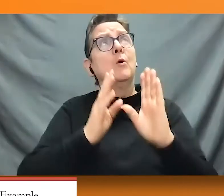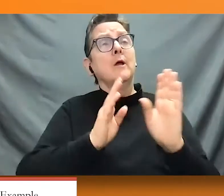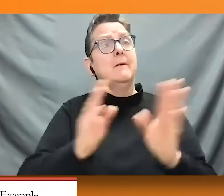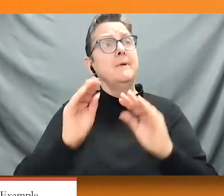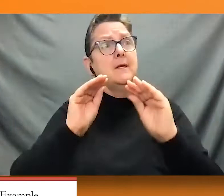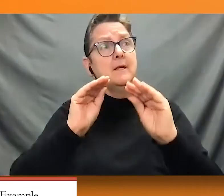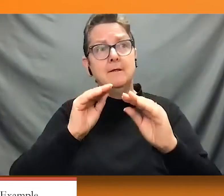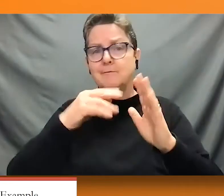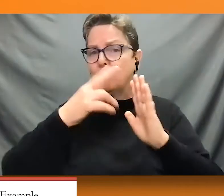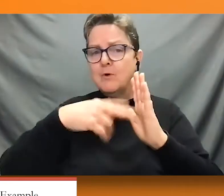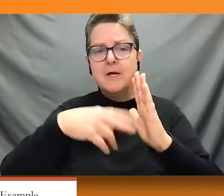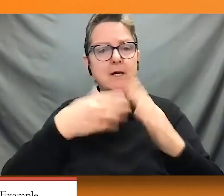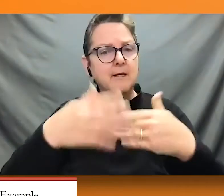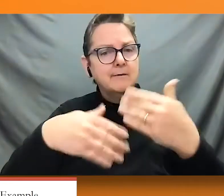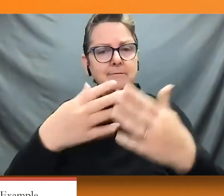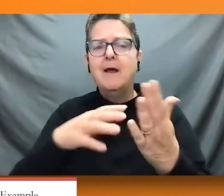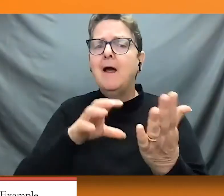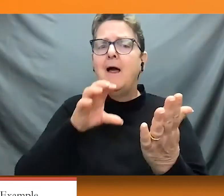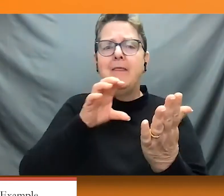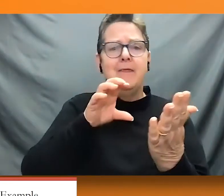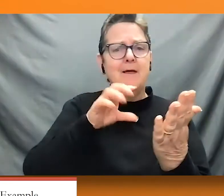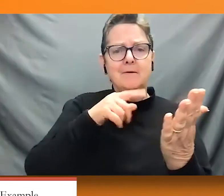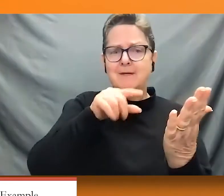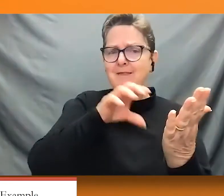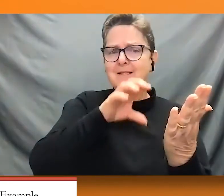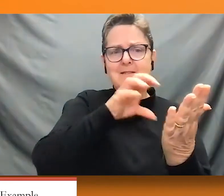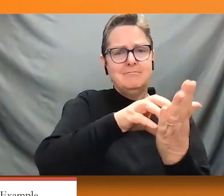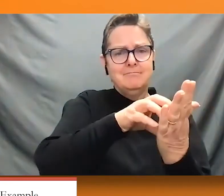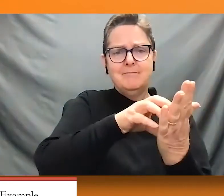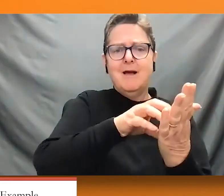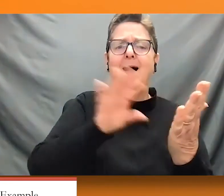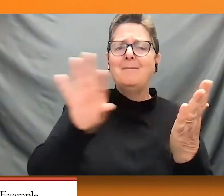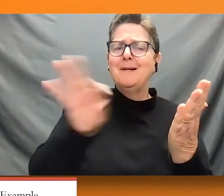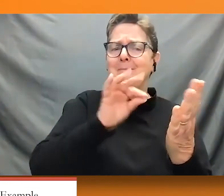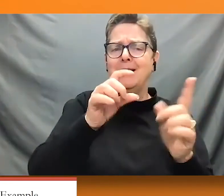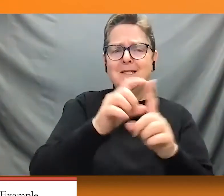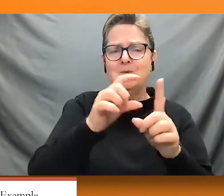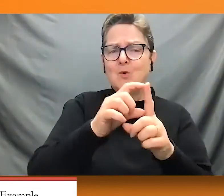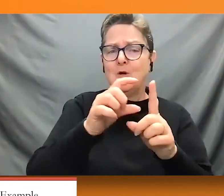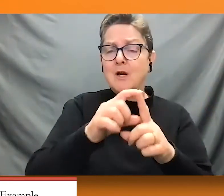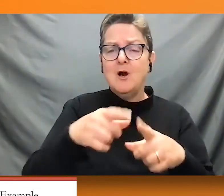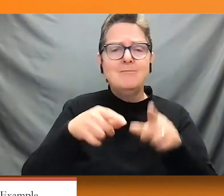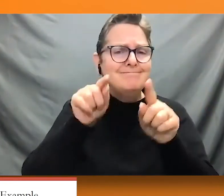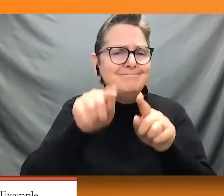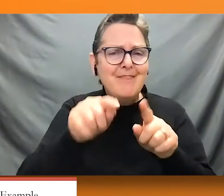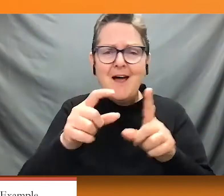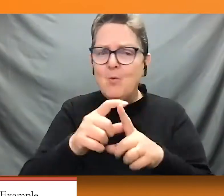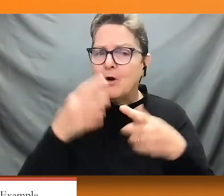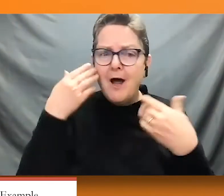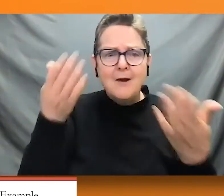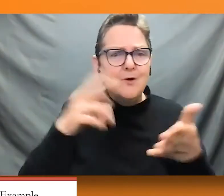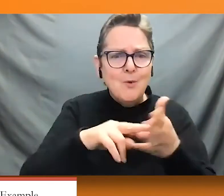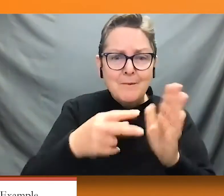and I'm gonna stop and say, "I don't know what whatever the word is means," and then model for them.